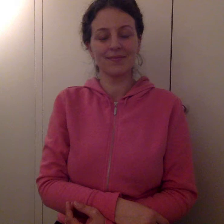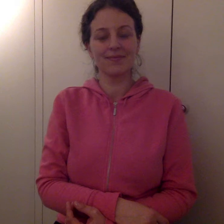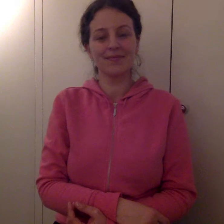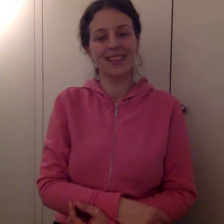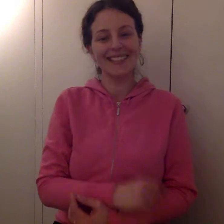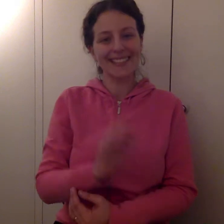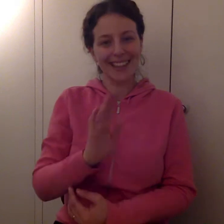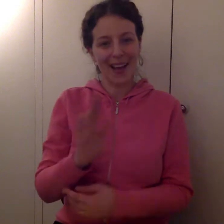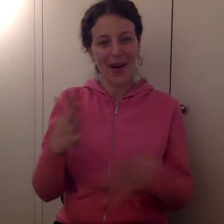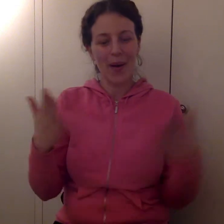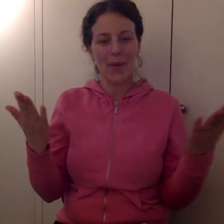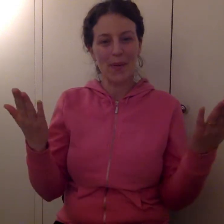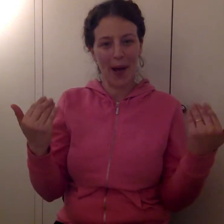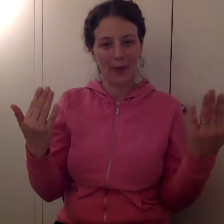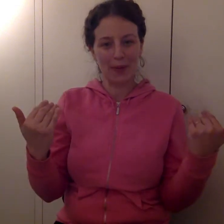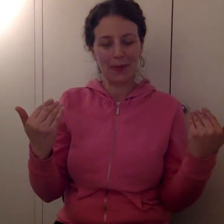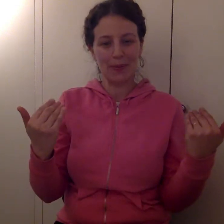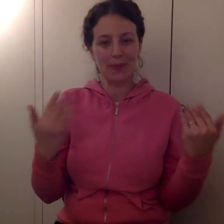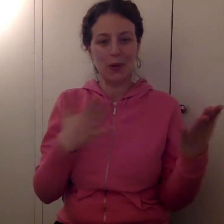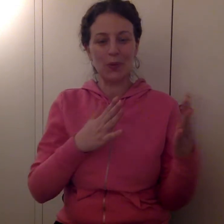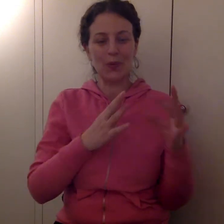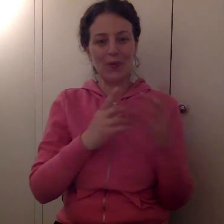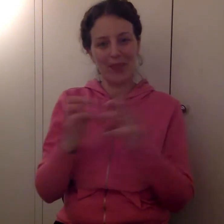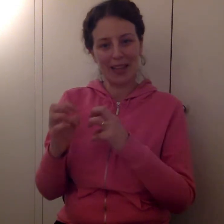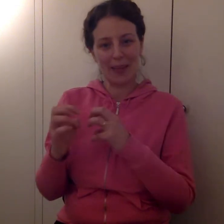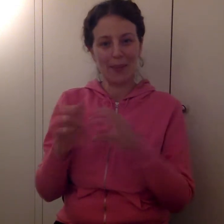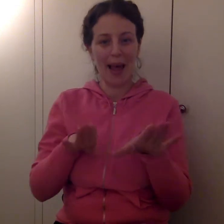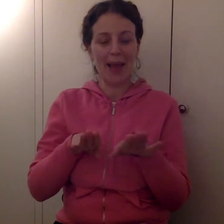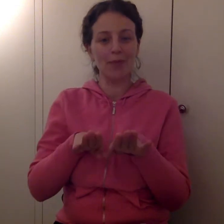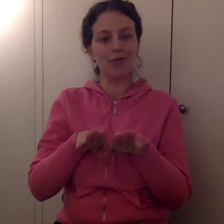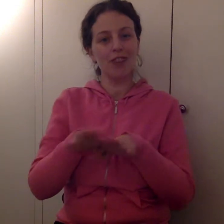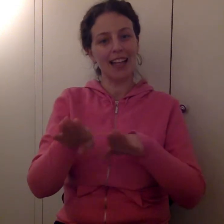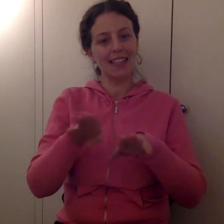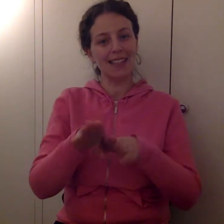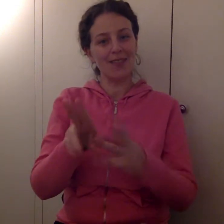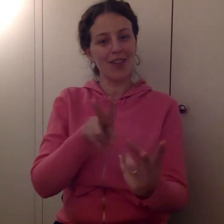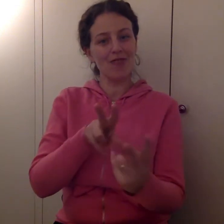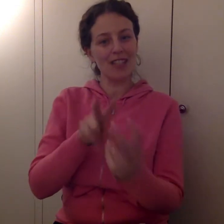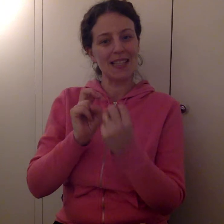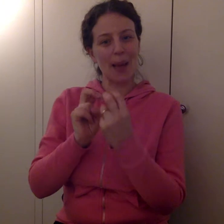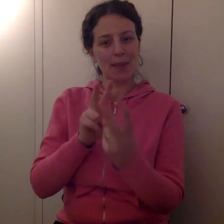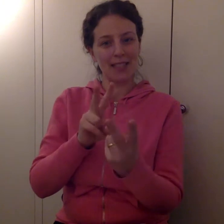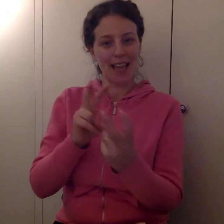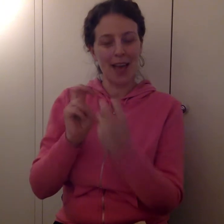Hello, welcome to finger spelling practice receptive.